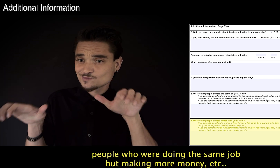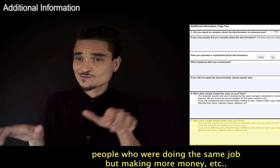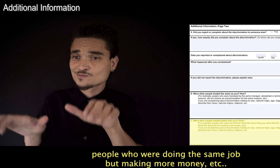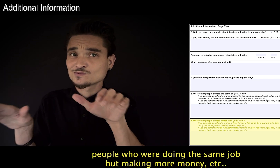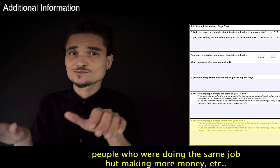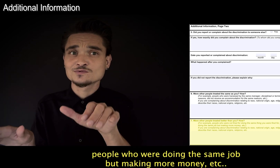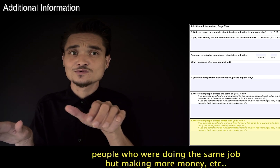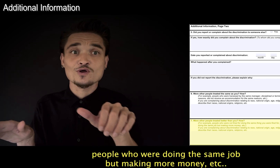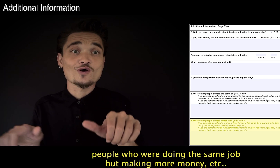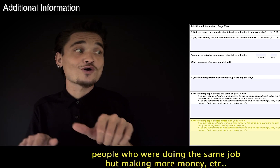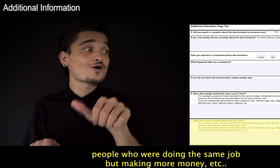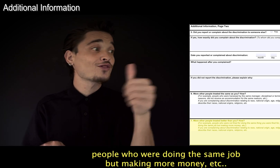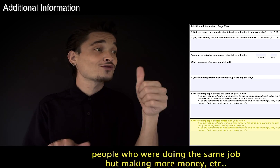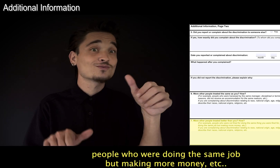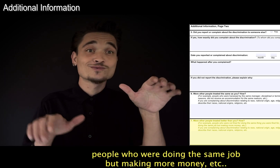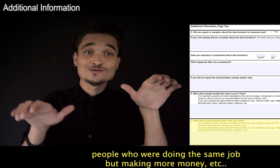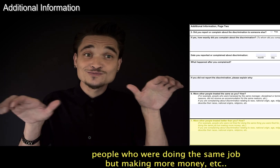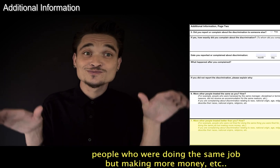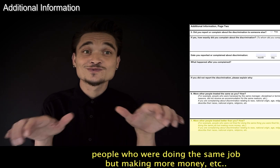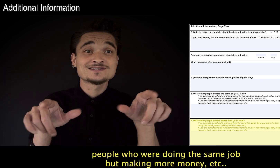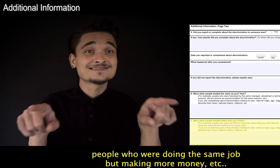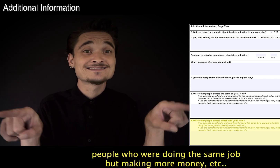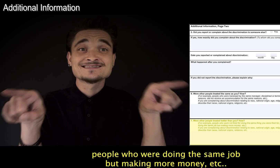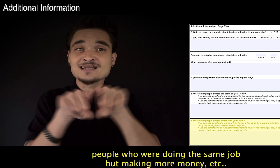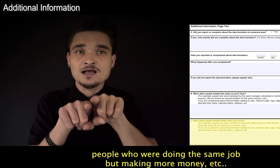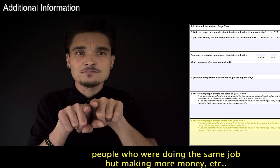people who were doing the same job but making more money, etc..